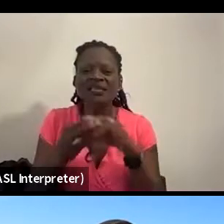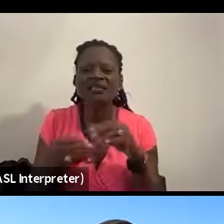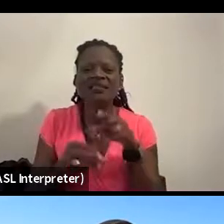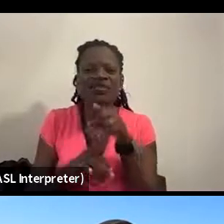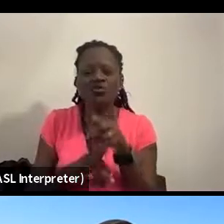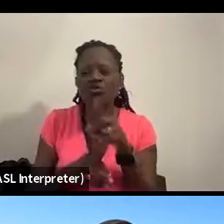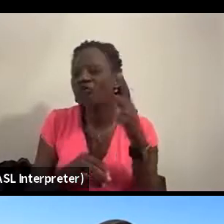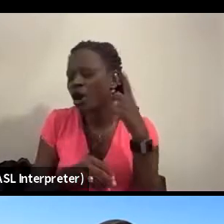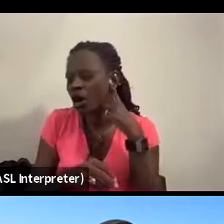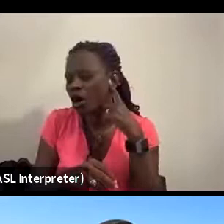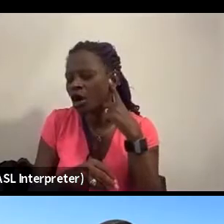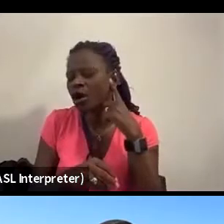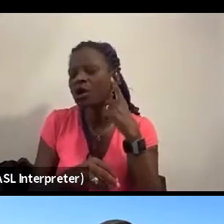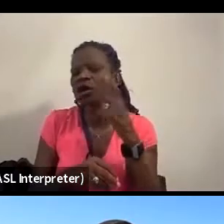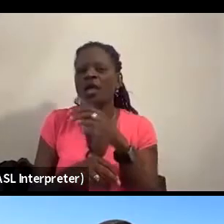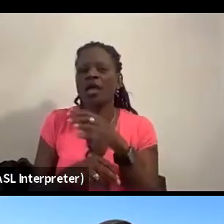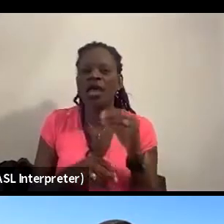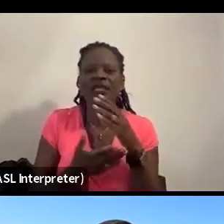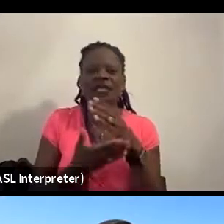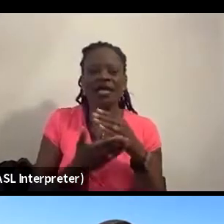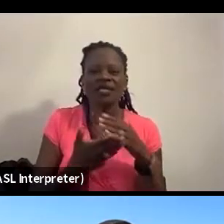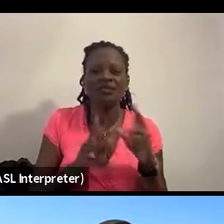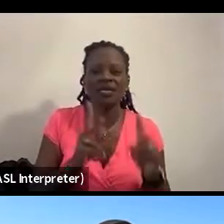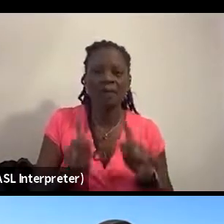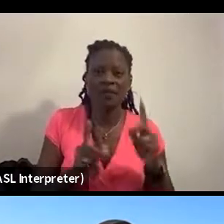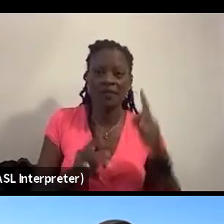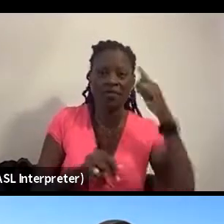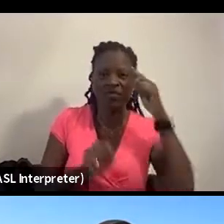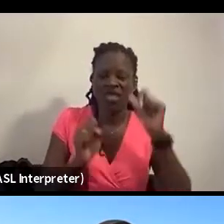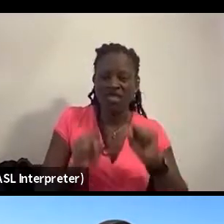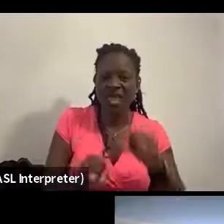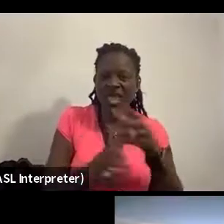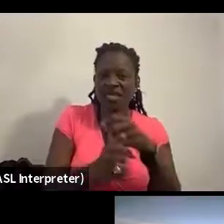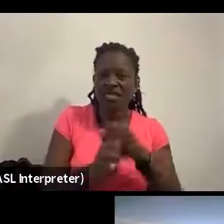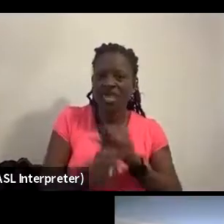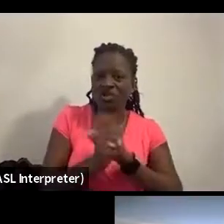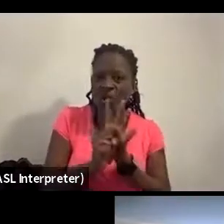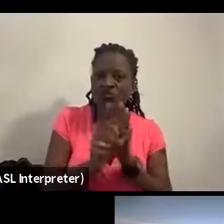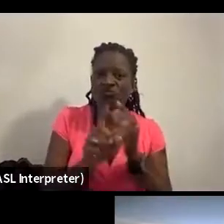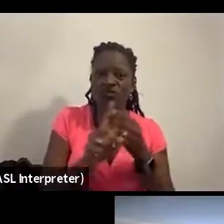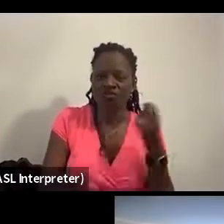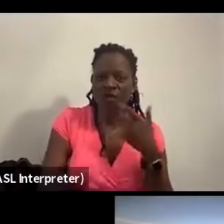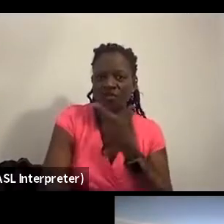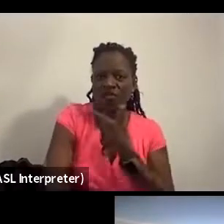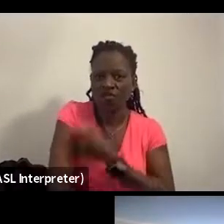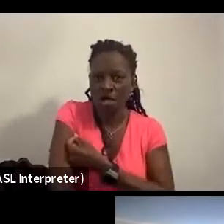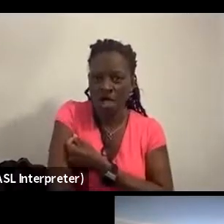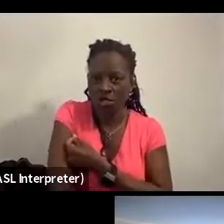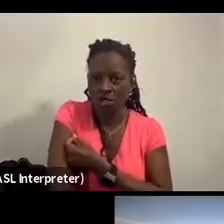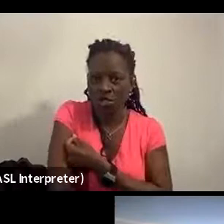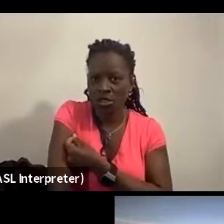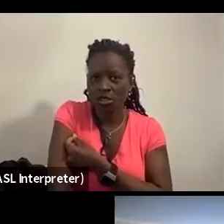What about those who say they can get covered from the covid vaccine? I thank you for inviting me to this